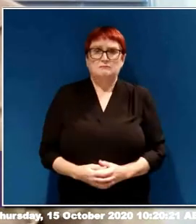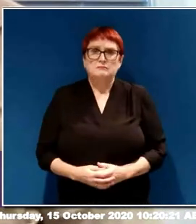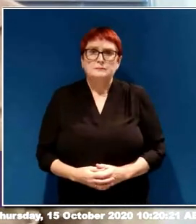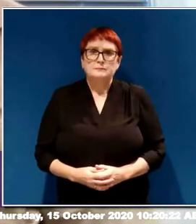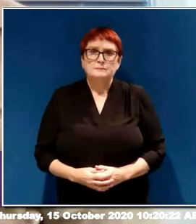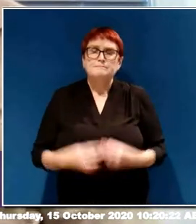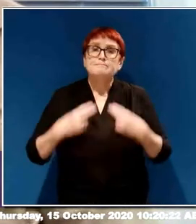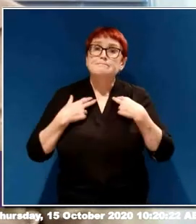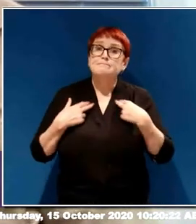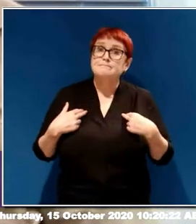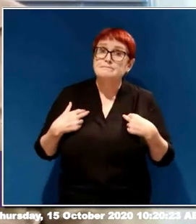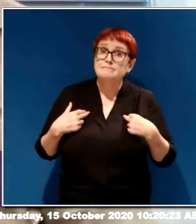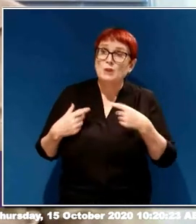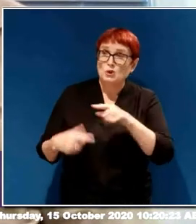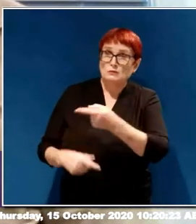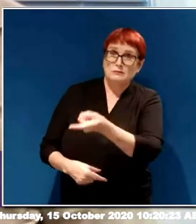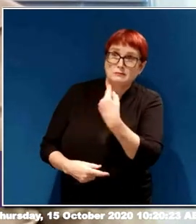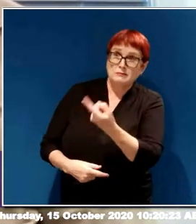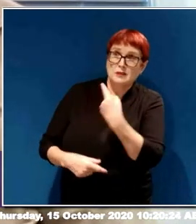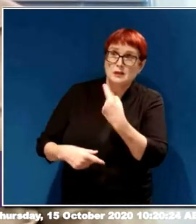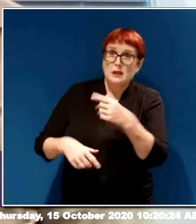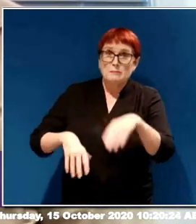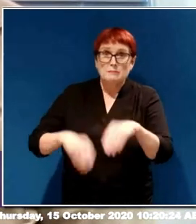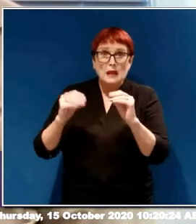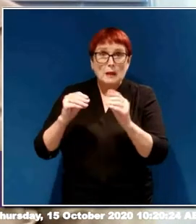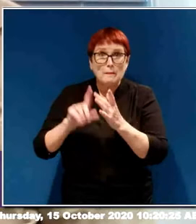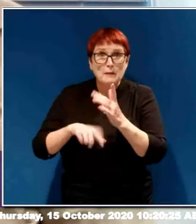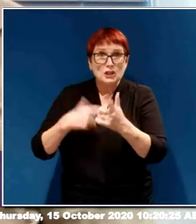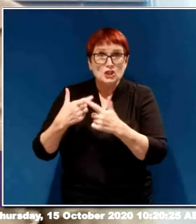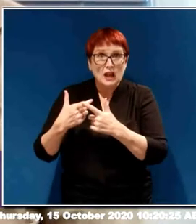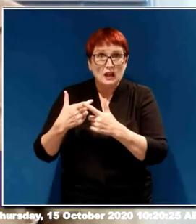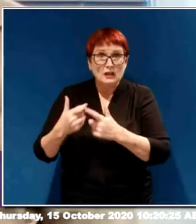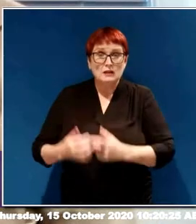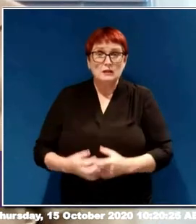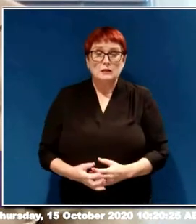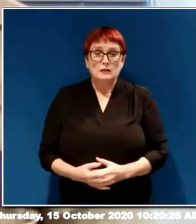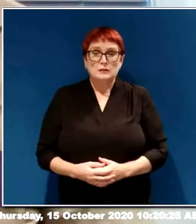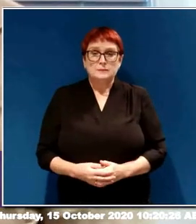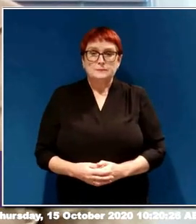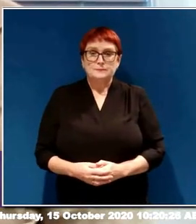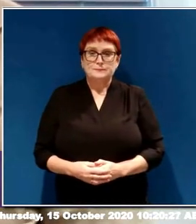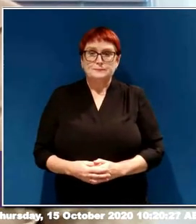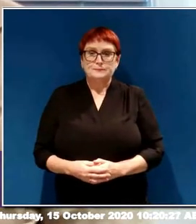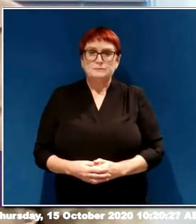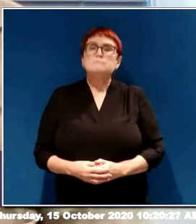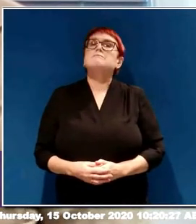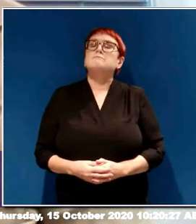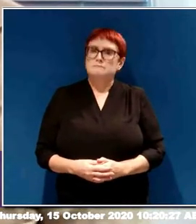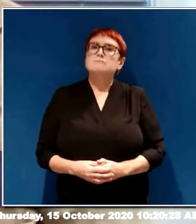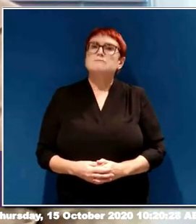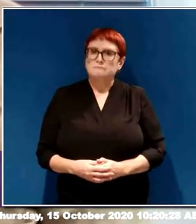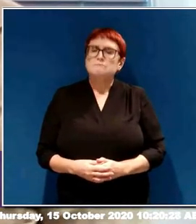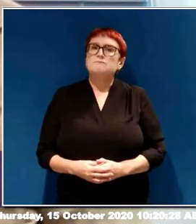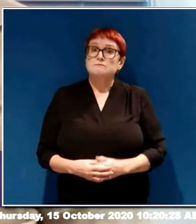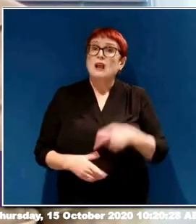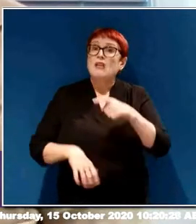to pick him up at this stage? Jack started head-butting desks